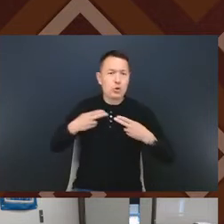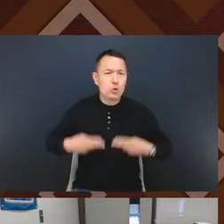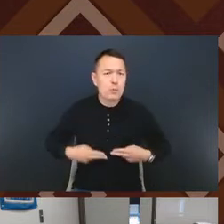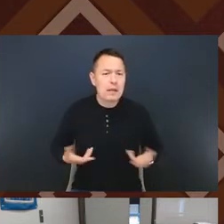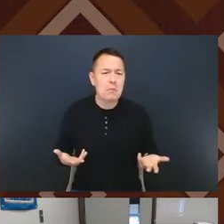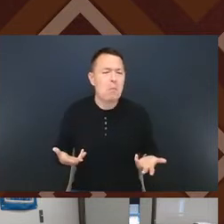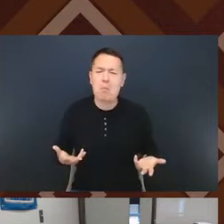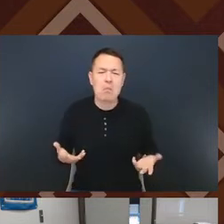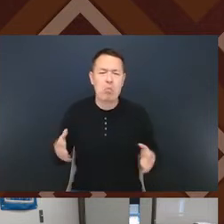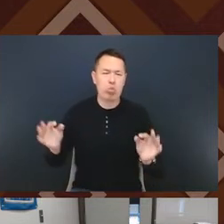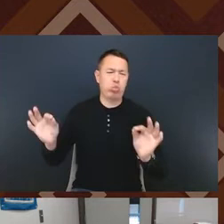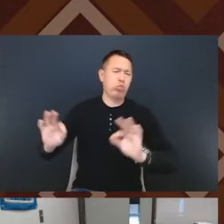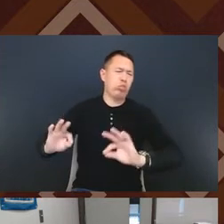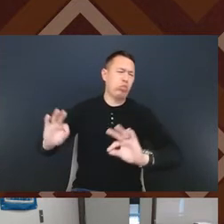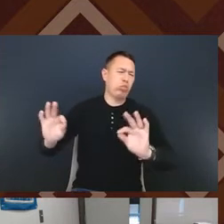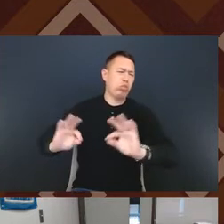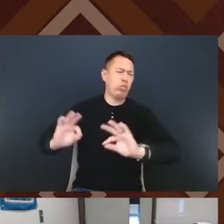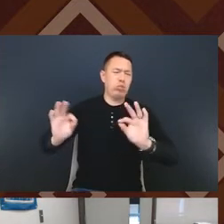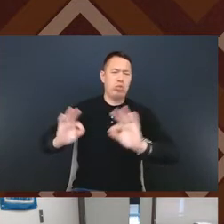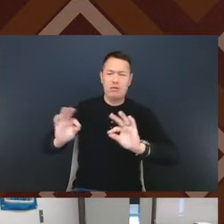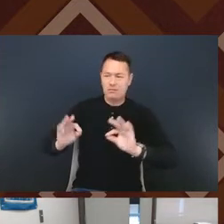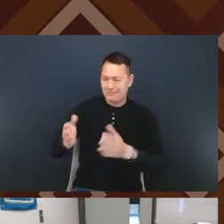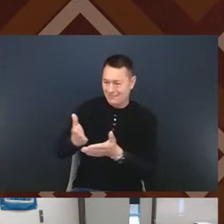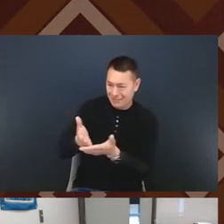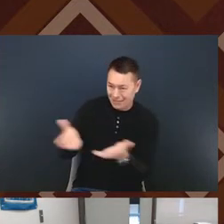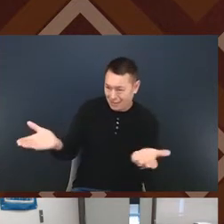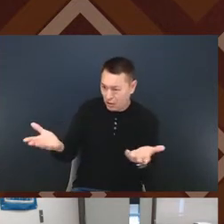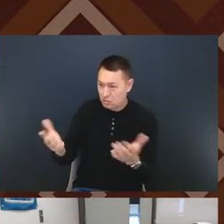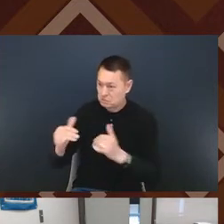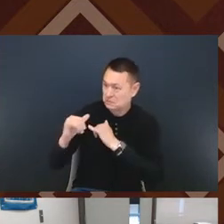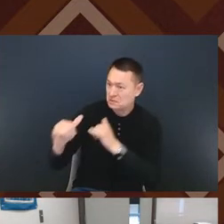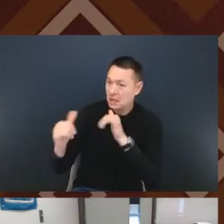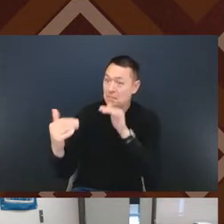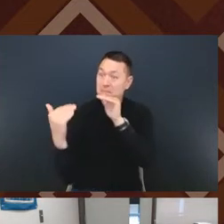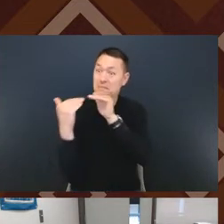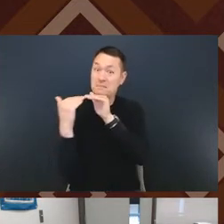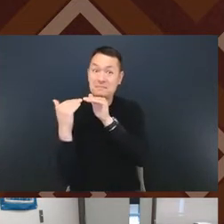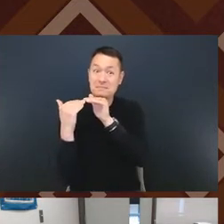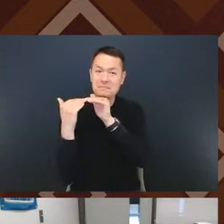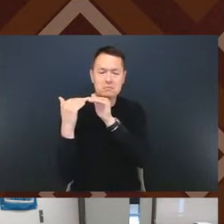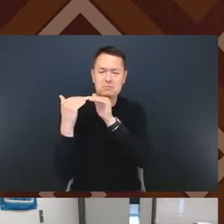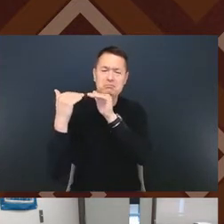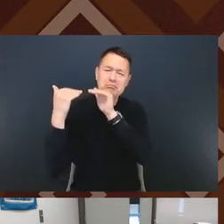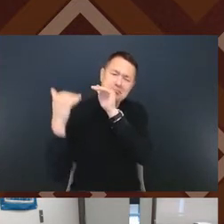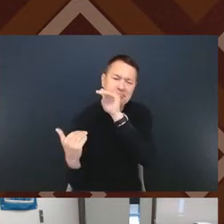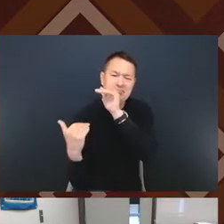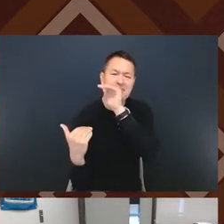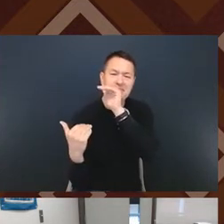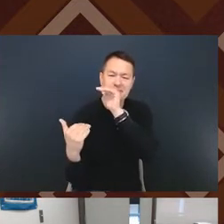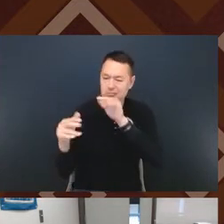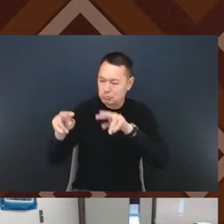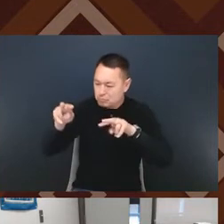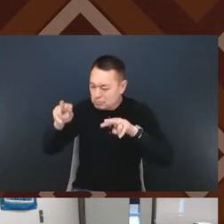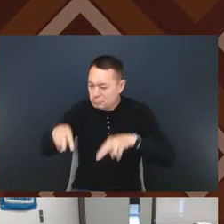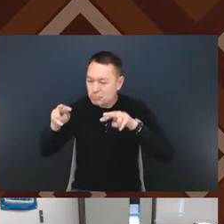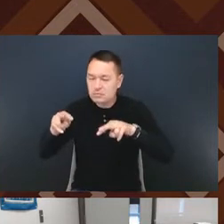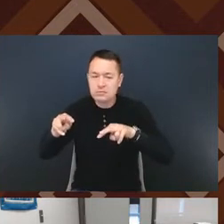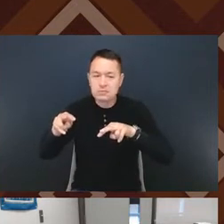as as being fellow human beings or at least on the same level as the men who killed them.